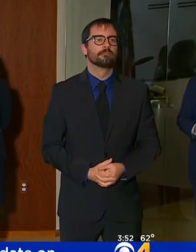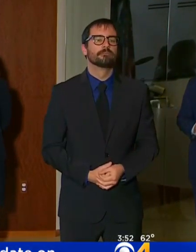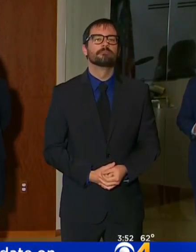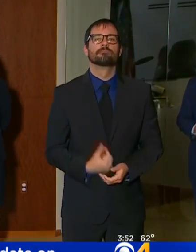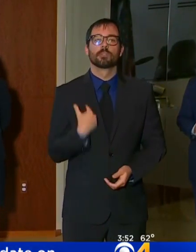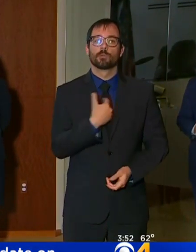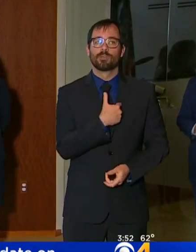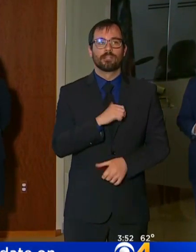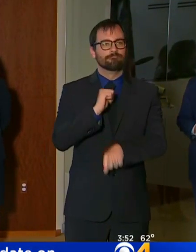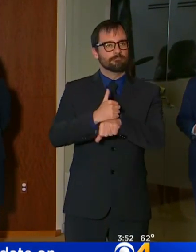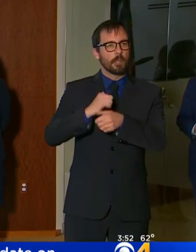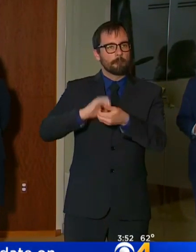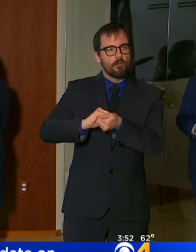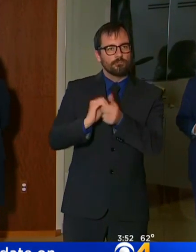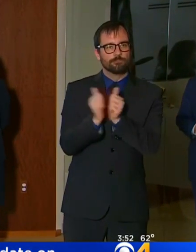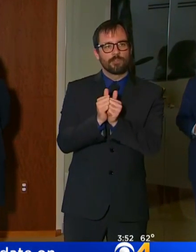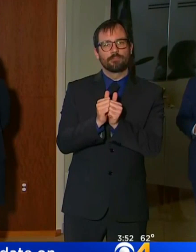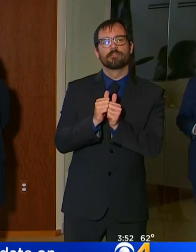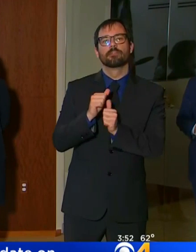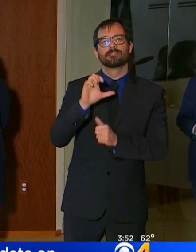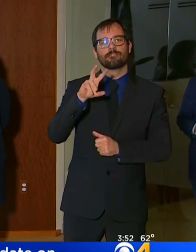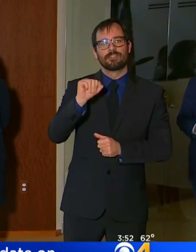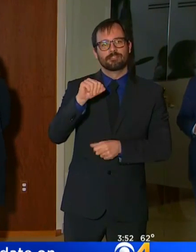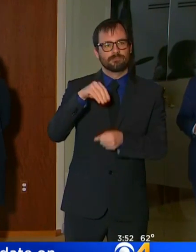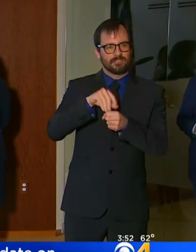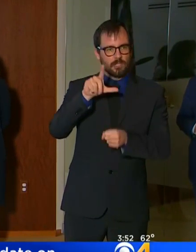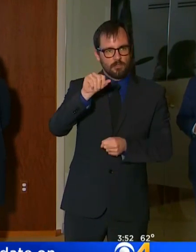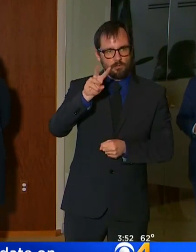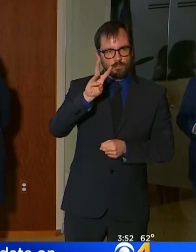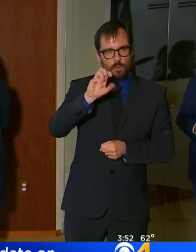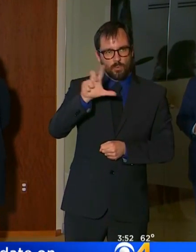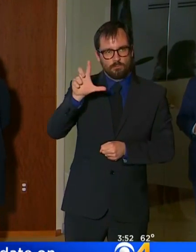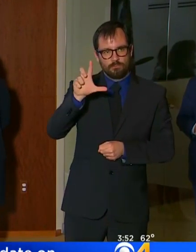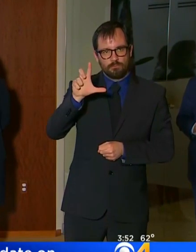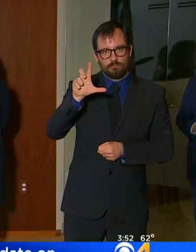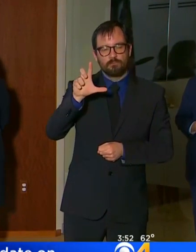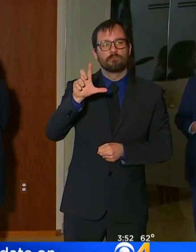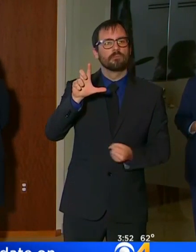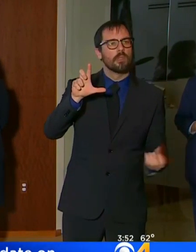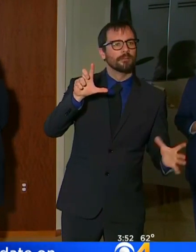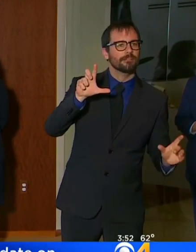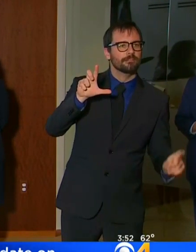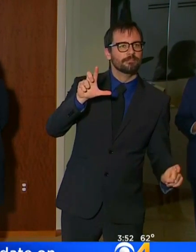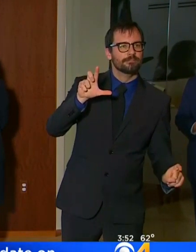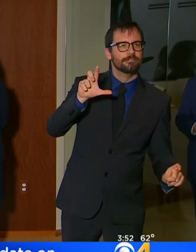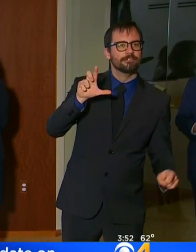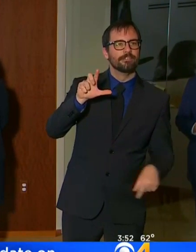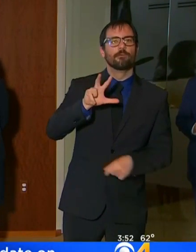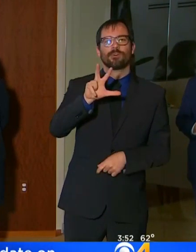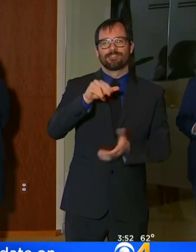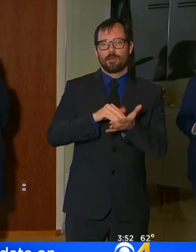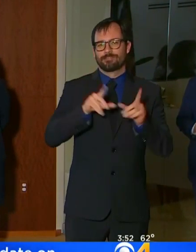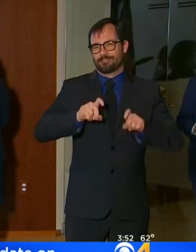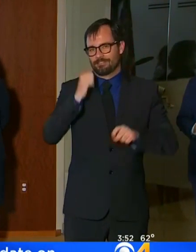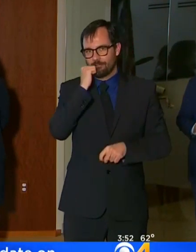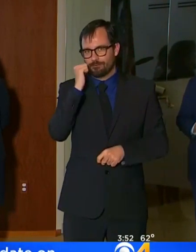TOMORROW WE WILL ANNOUNCE A NEW SITE IN PARTNERSHIP WITH CVS THAT WILL CONDUCT UP TO 1000 TESTS PER DAY.